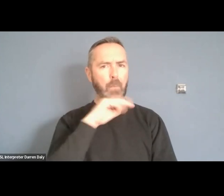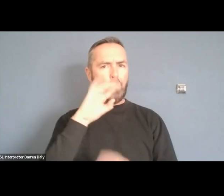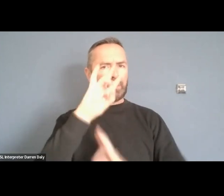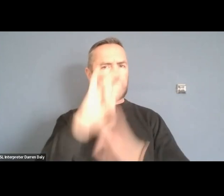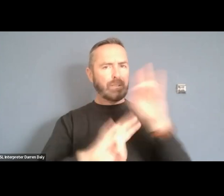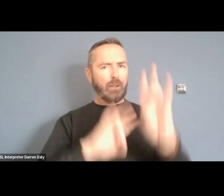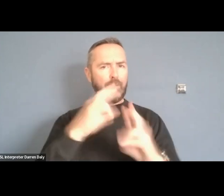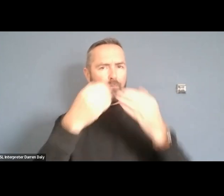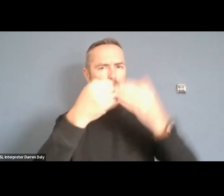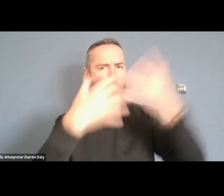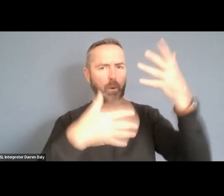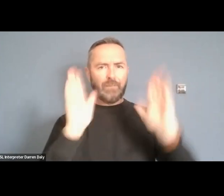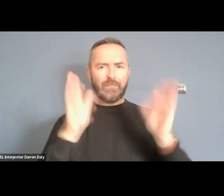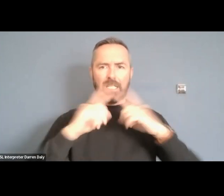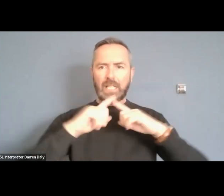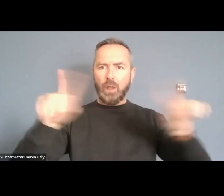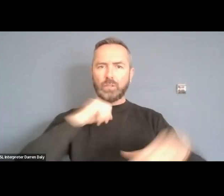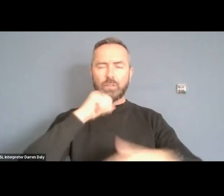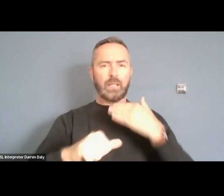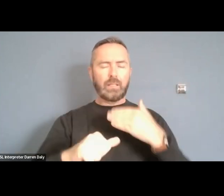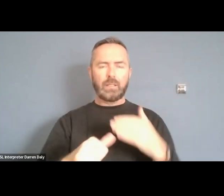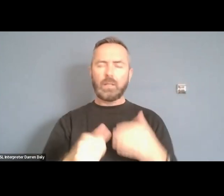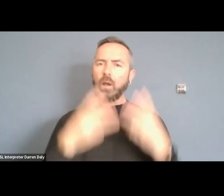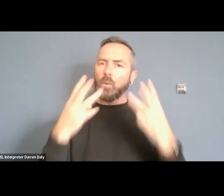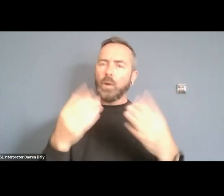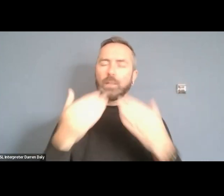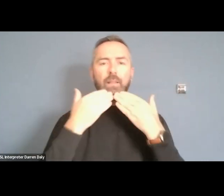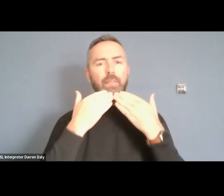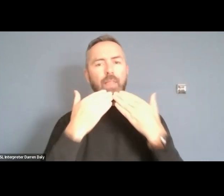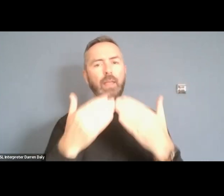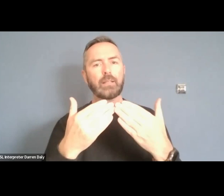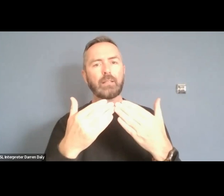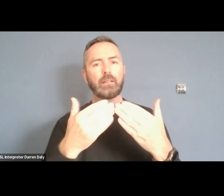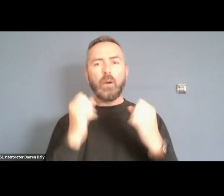that's being launched today and I would like to thank colleagues in the NDA for